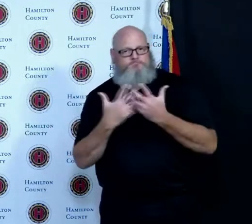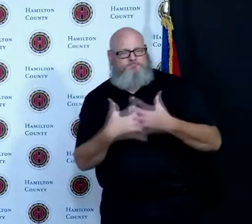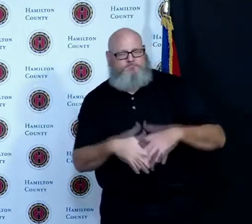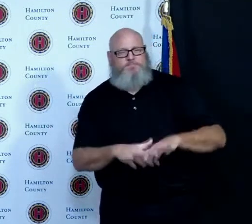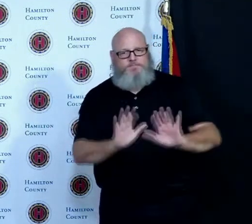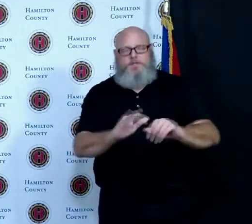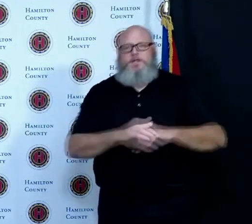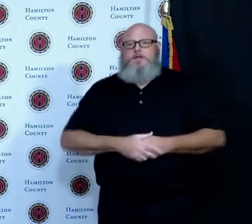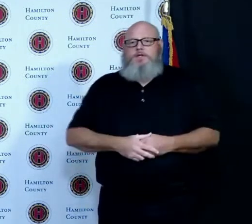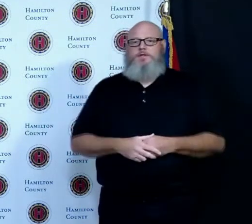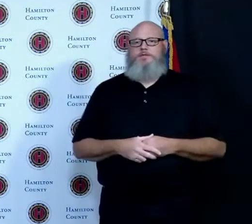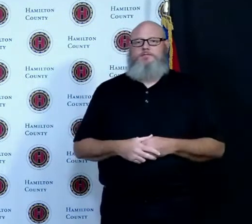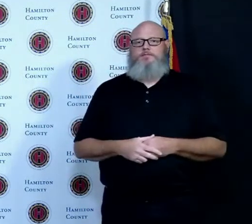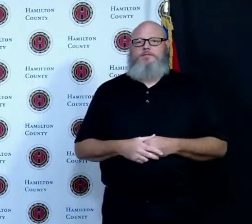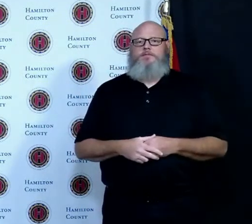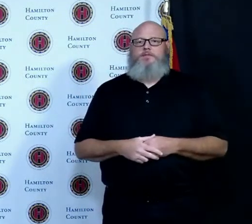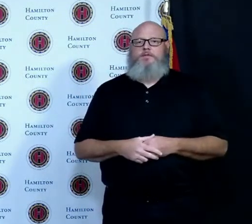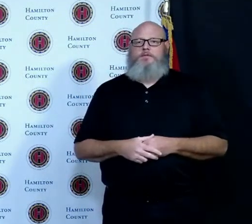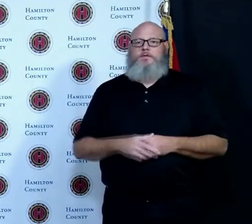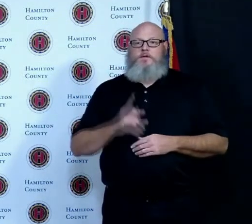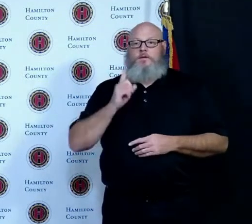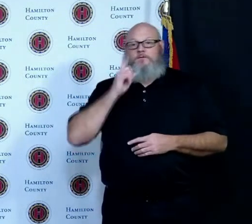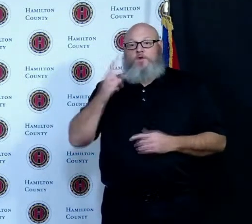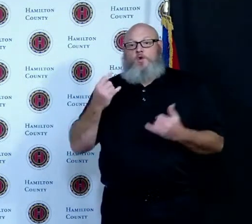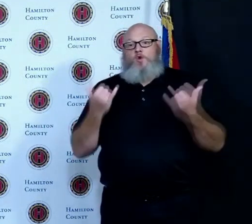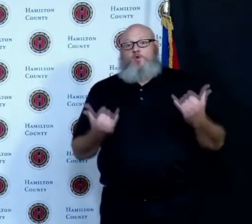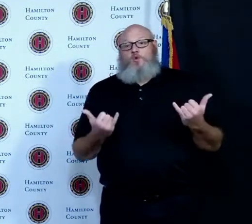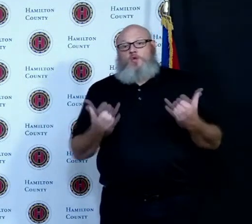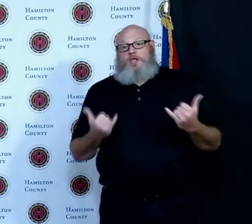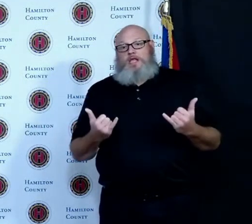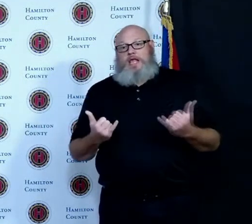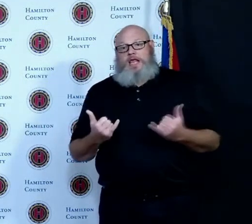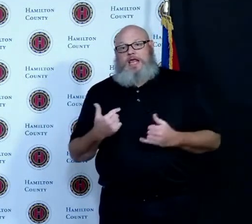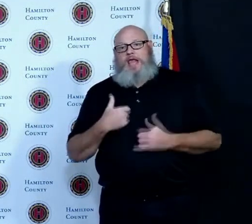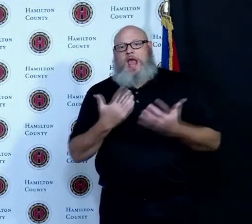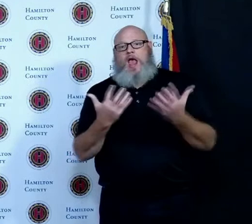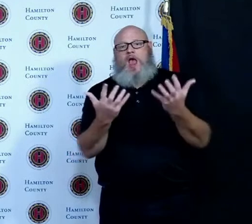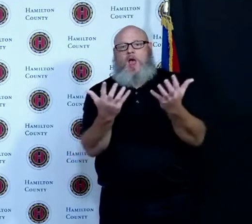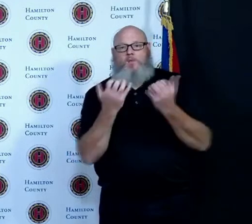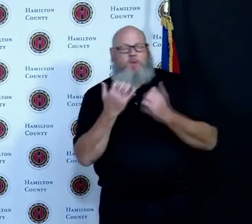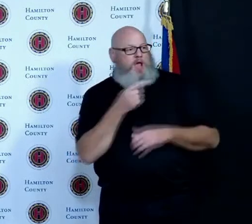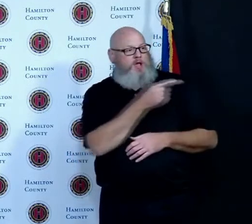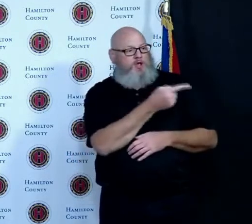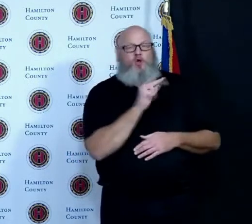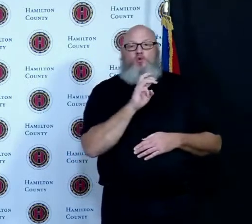today I'm anxious to hear from Greg Kesterman and Dr Lofgren so Greg turn it over to you